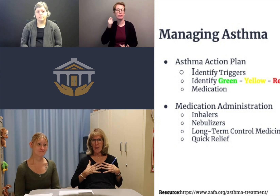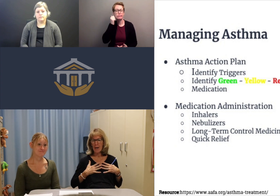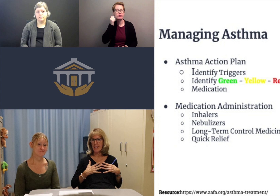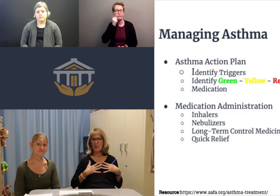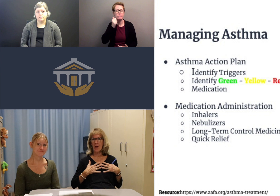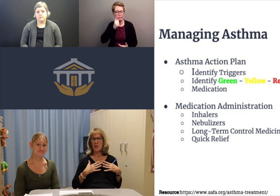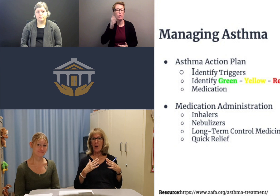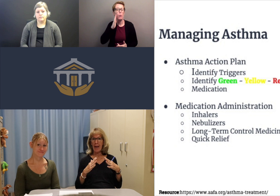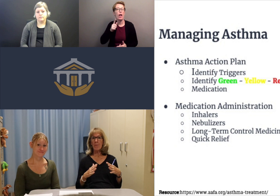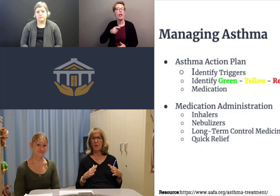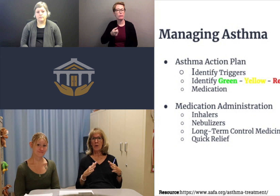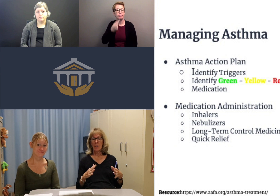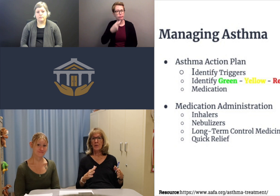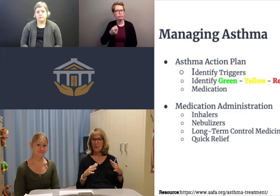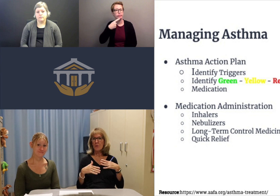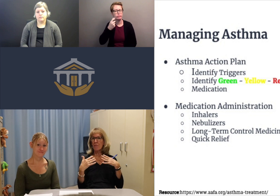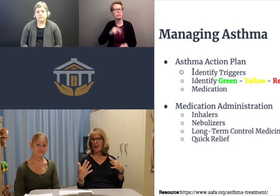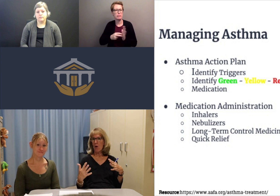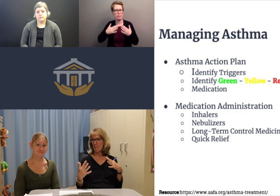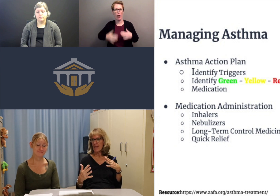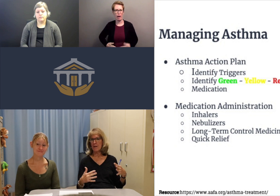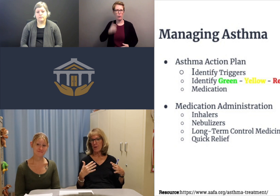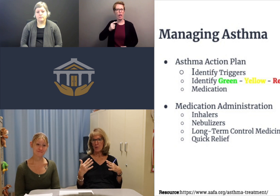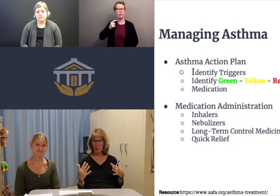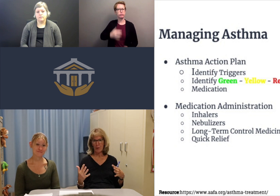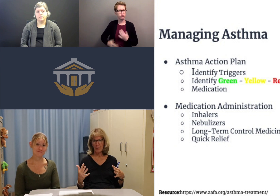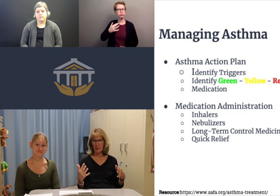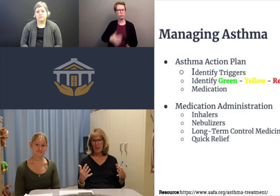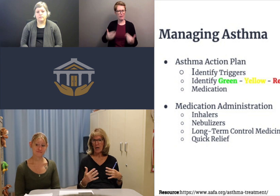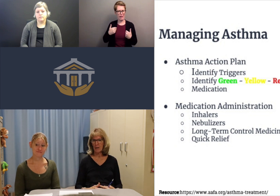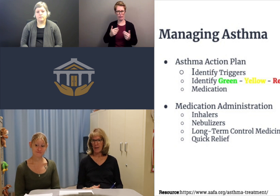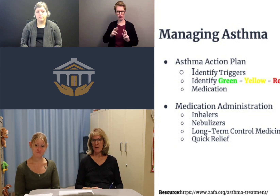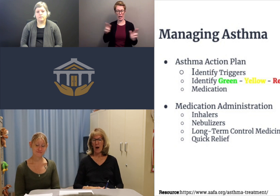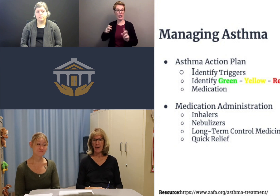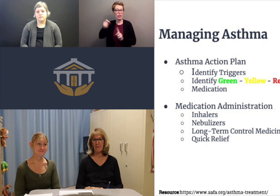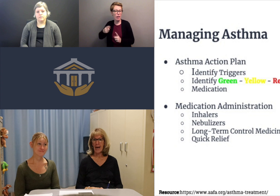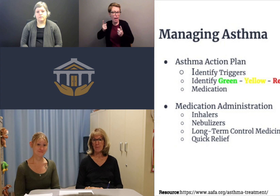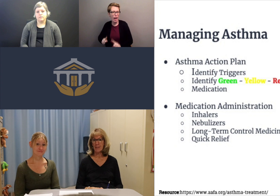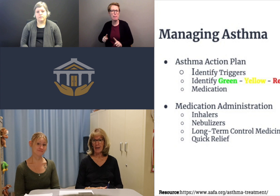body, so that you're able to to fight off any of those triggers, um, and not have an asthma attack.